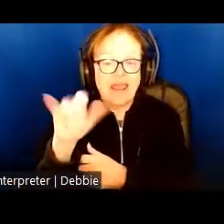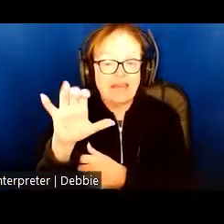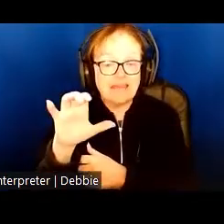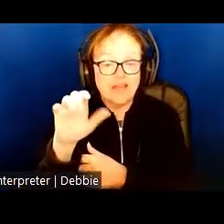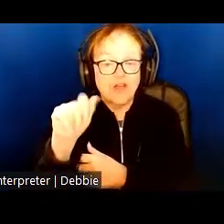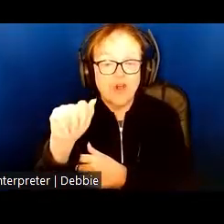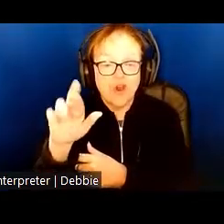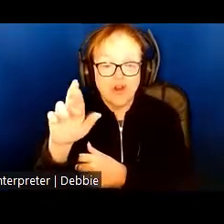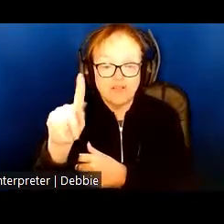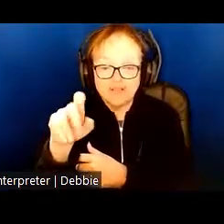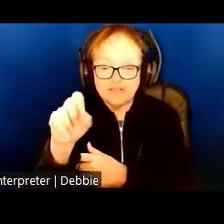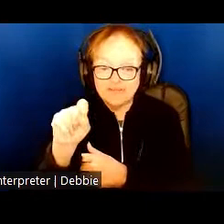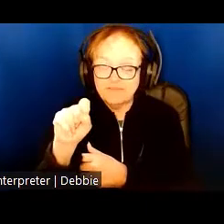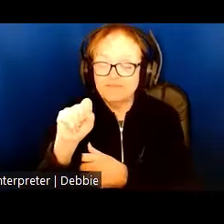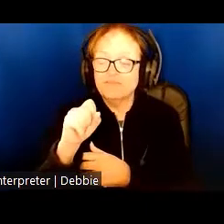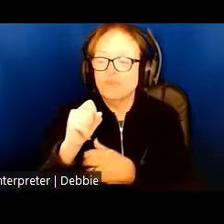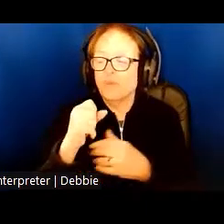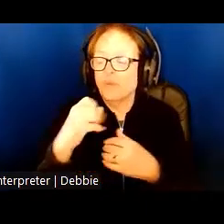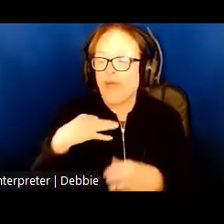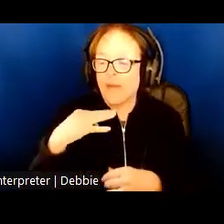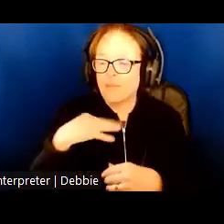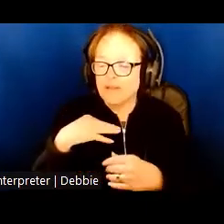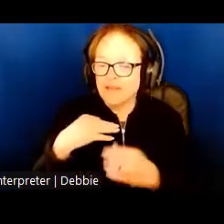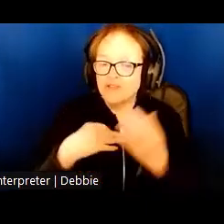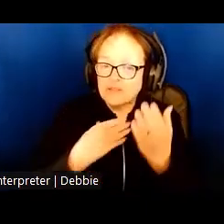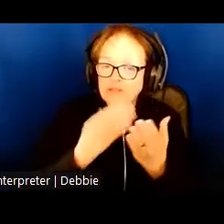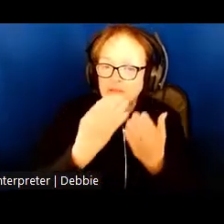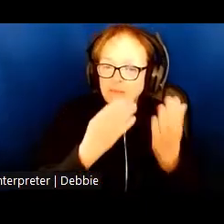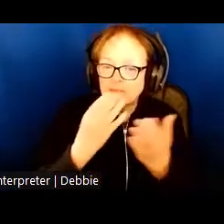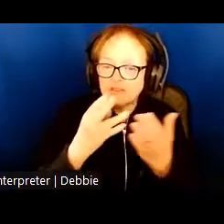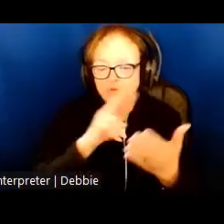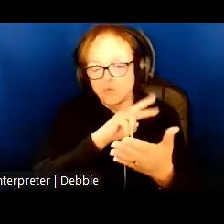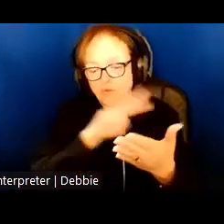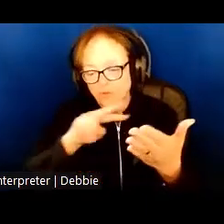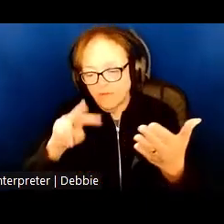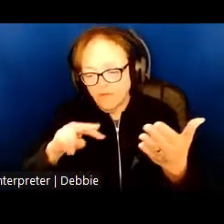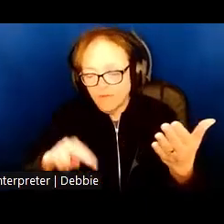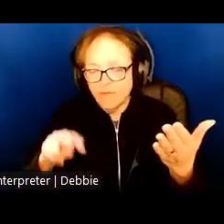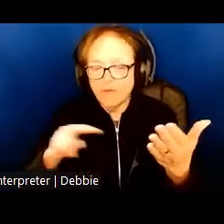the application submission, review, and post-award process on behalf of the New Jersey State